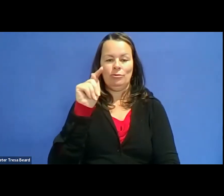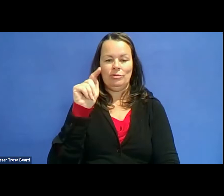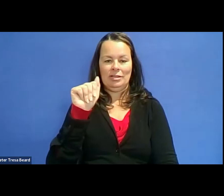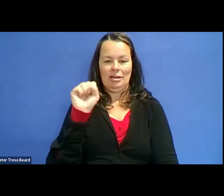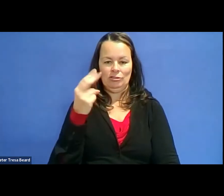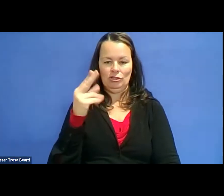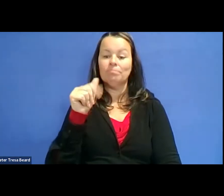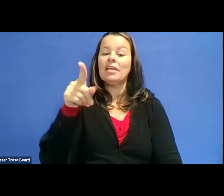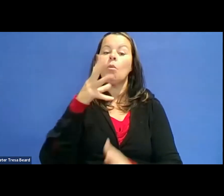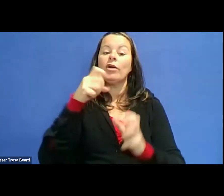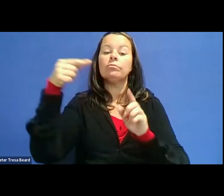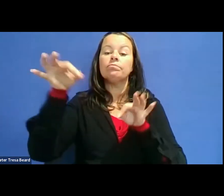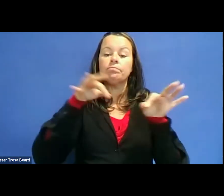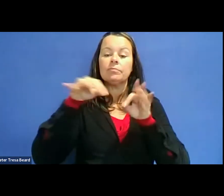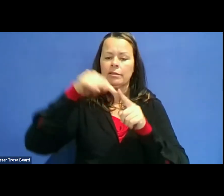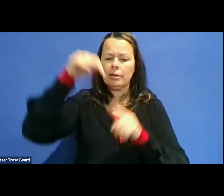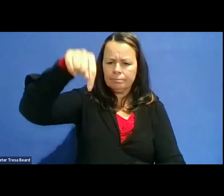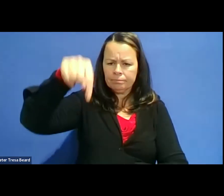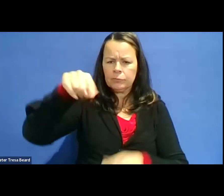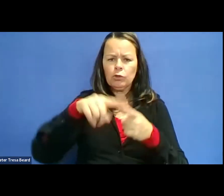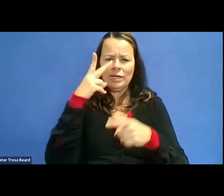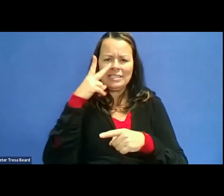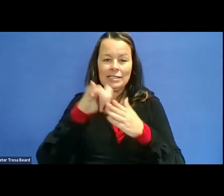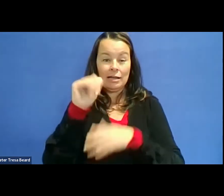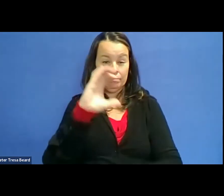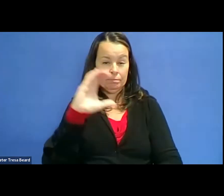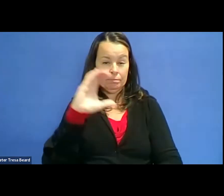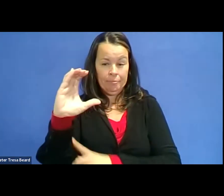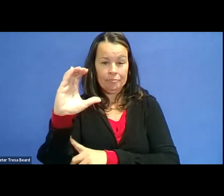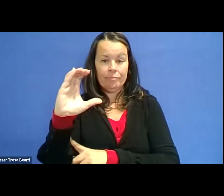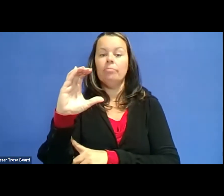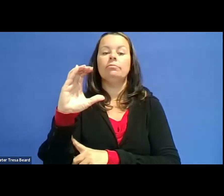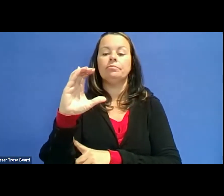you can see there is captions button, CC live transcript button.